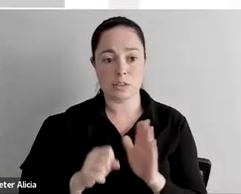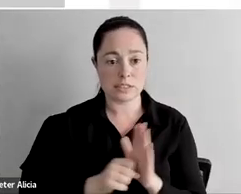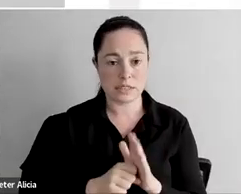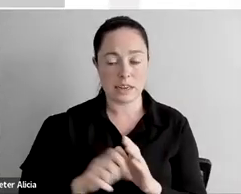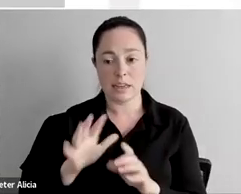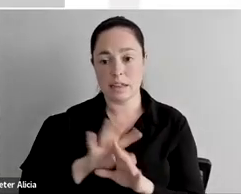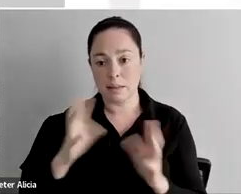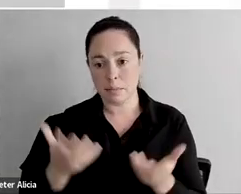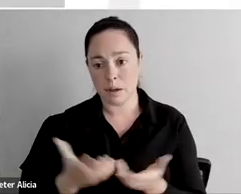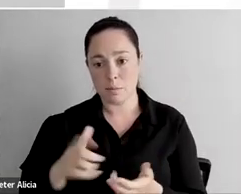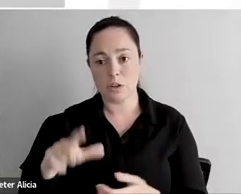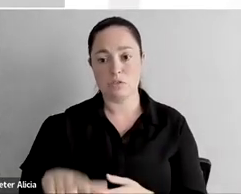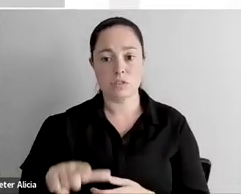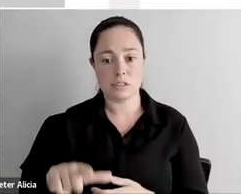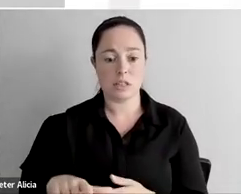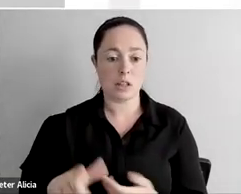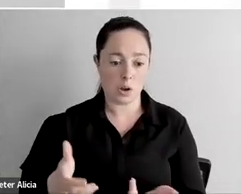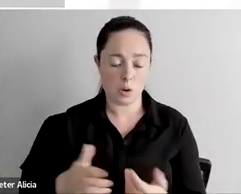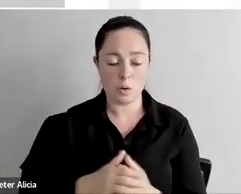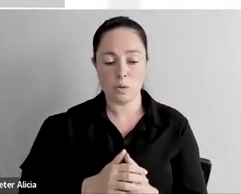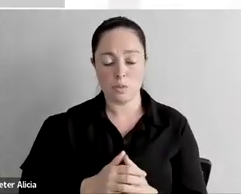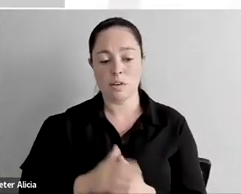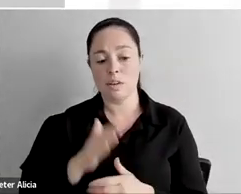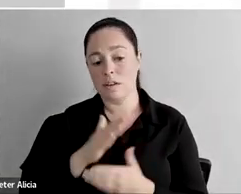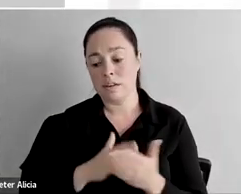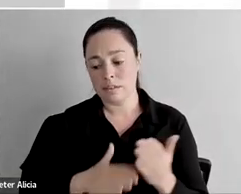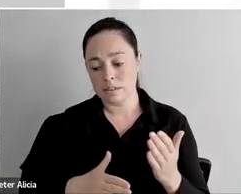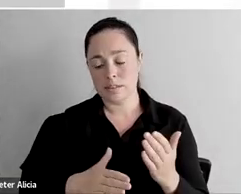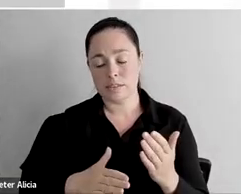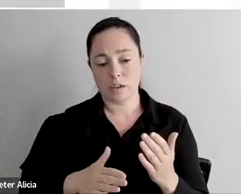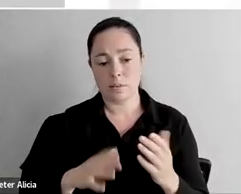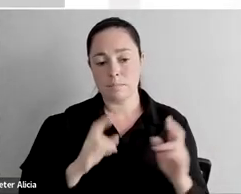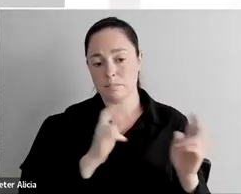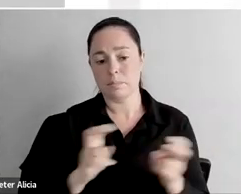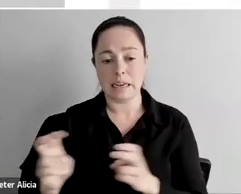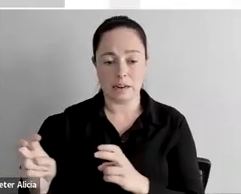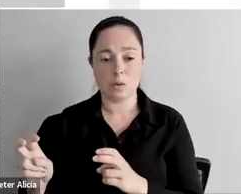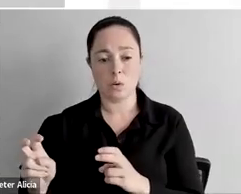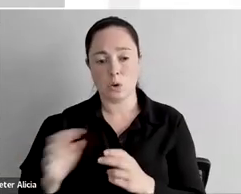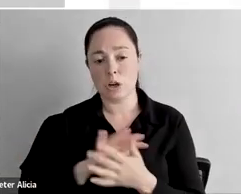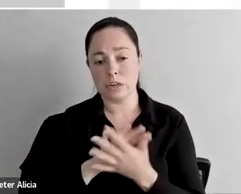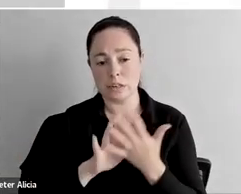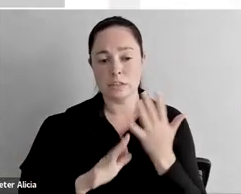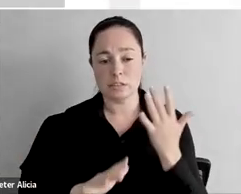low, for some of these categories, you might